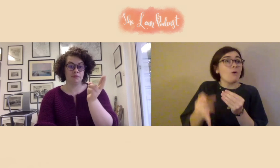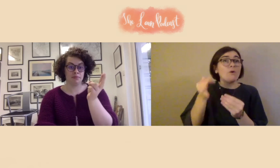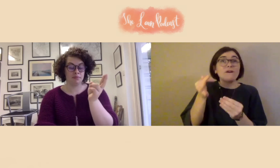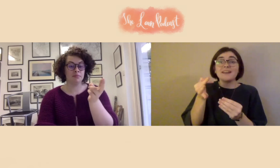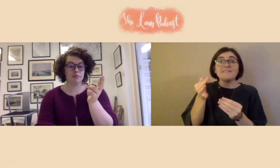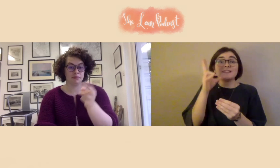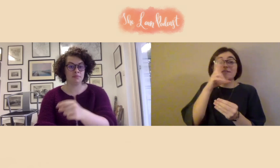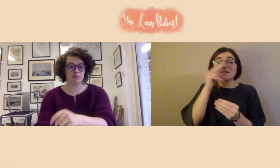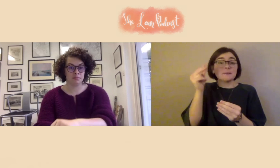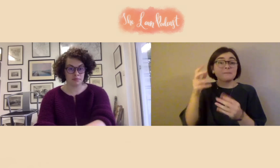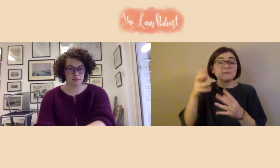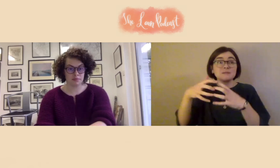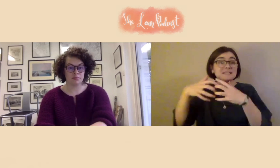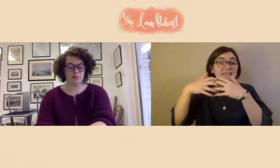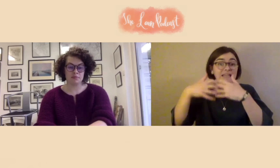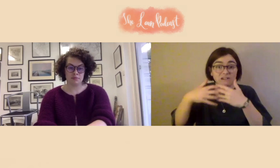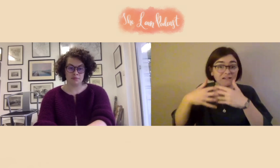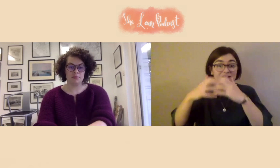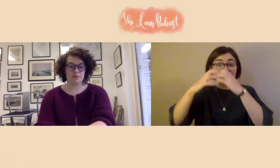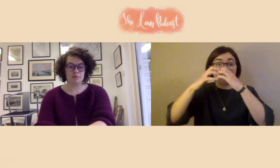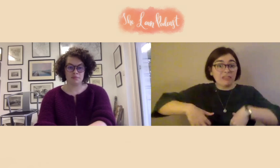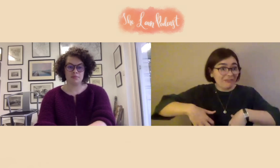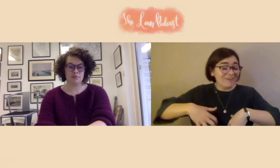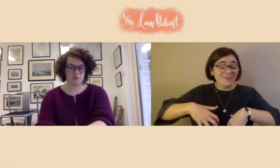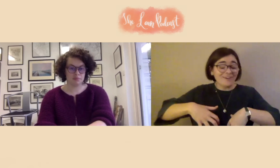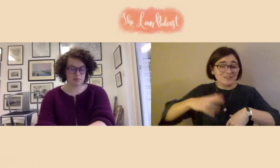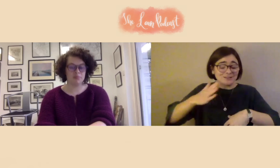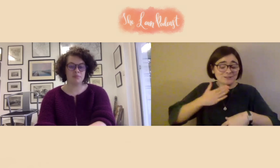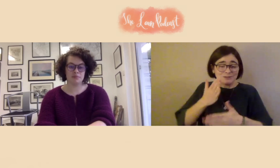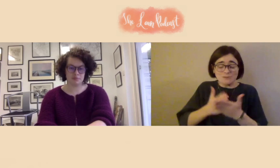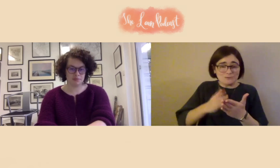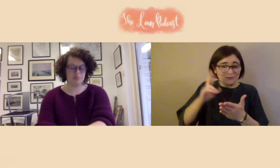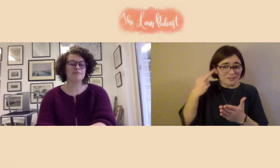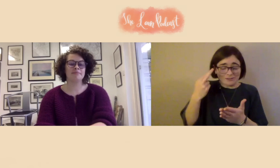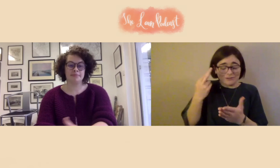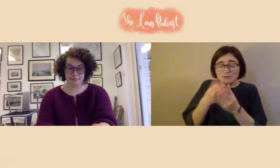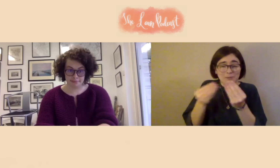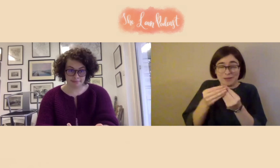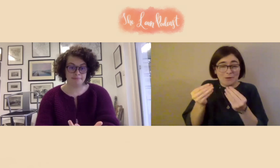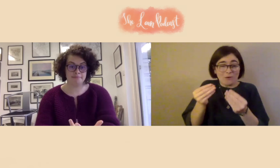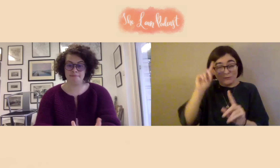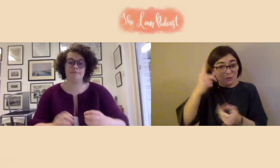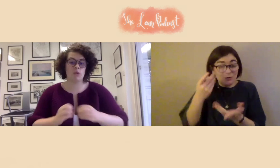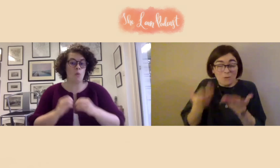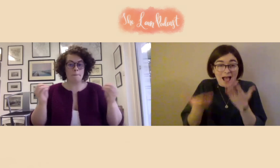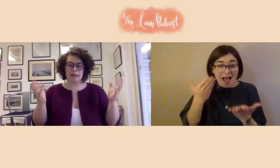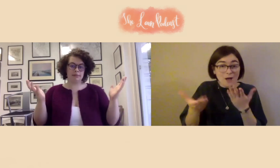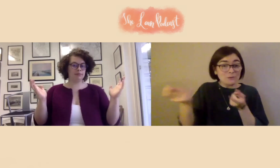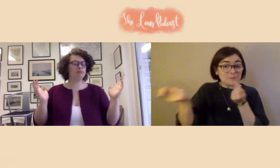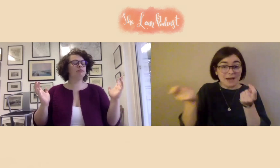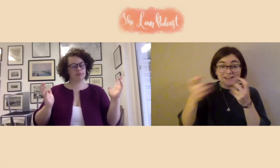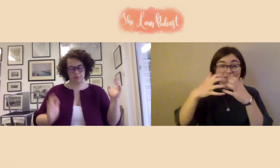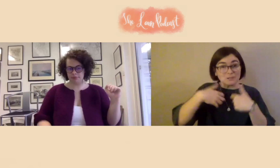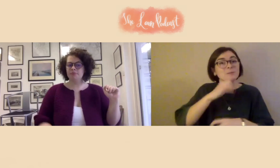where my technology is having a meltdown or, you know, there's something that I need to do and I don't know how to manage it. It's so important to be open about that